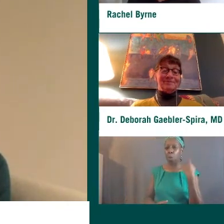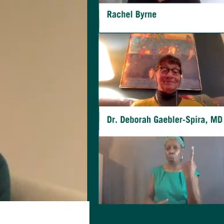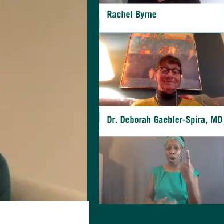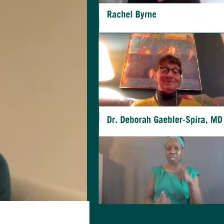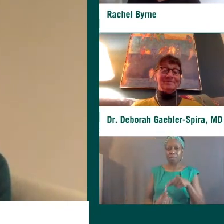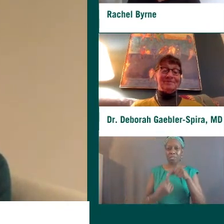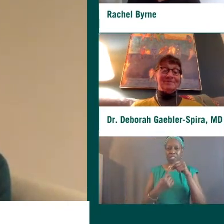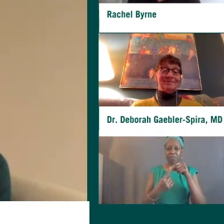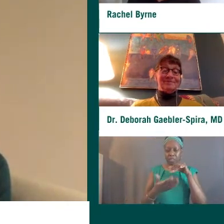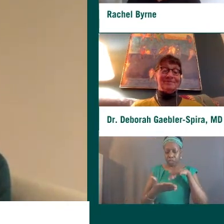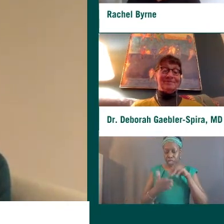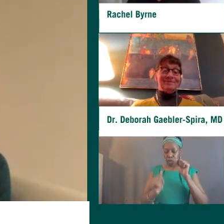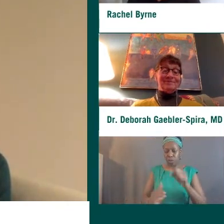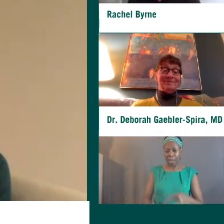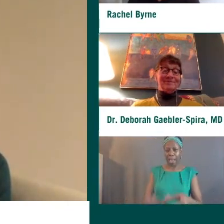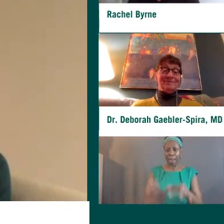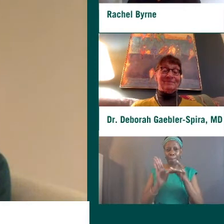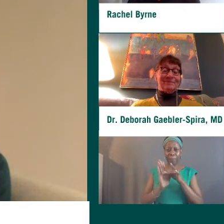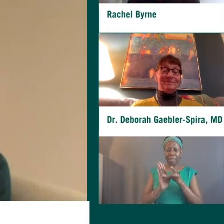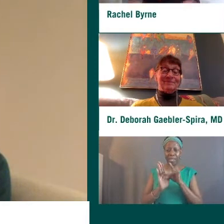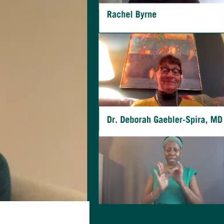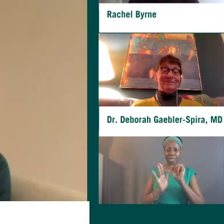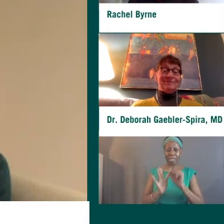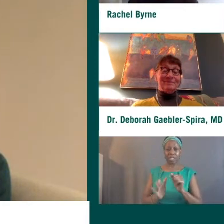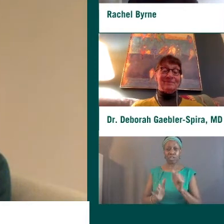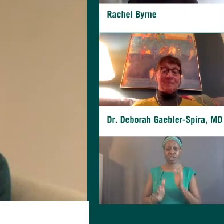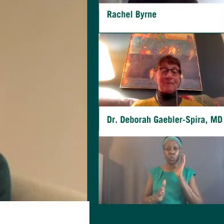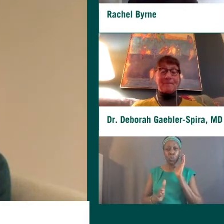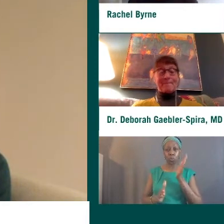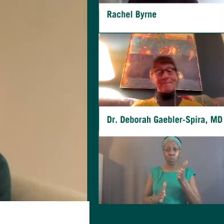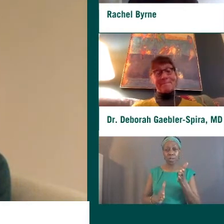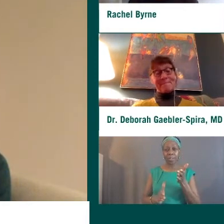that you would love a lot of other people to have access to